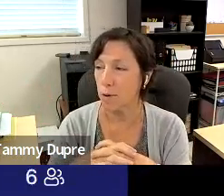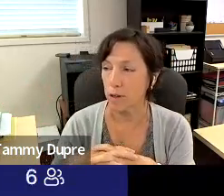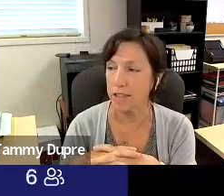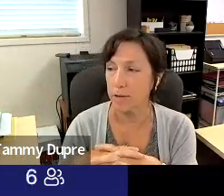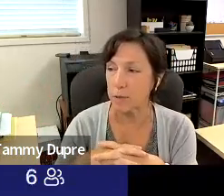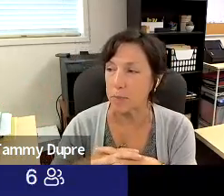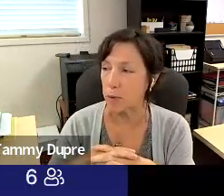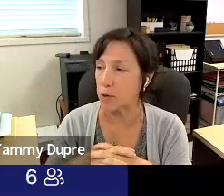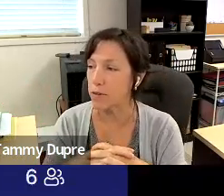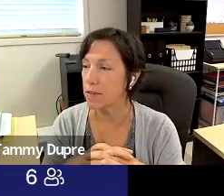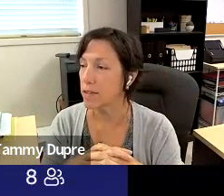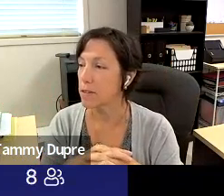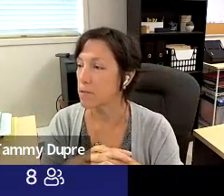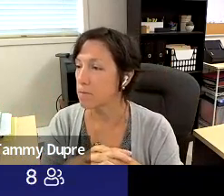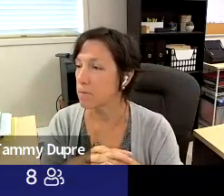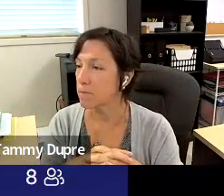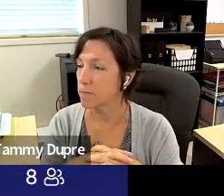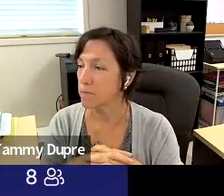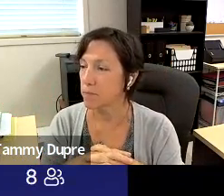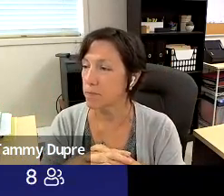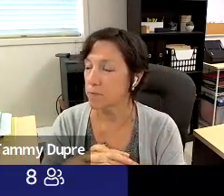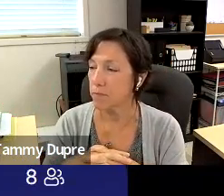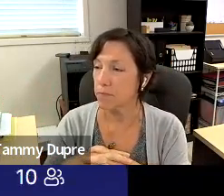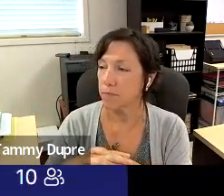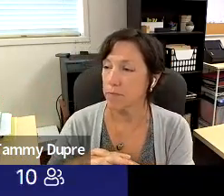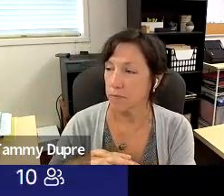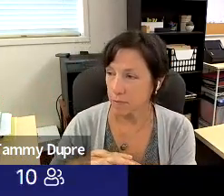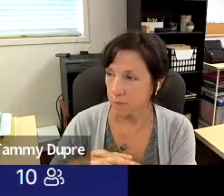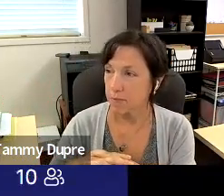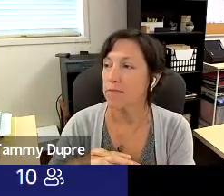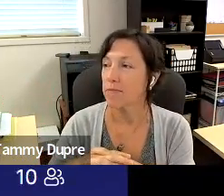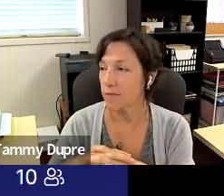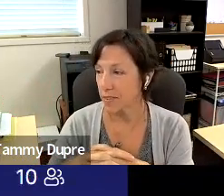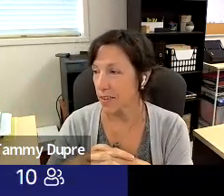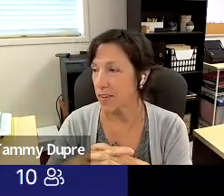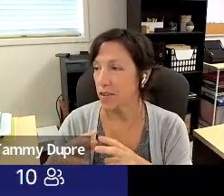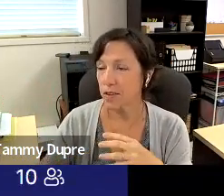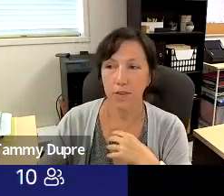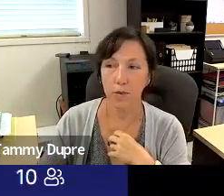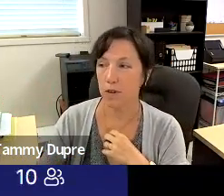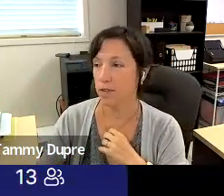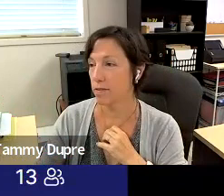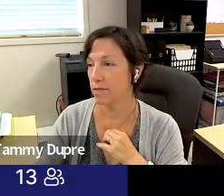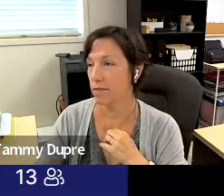Okay cool, so early steps people.